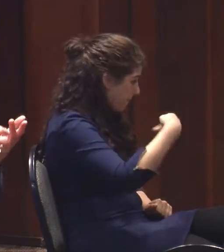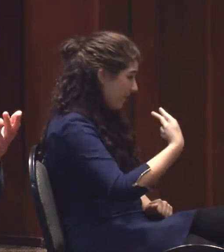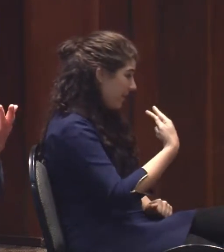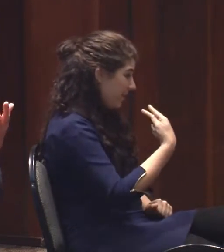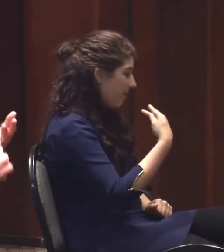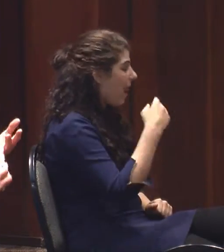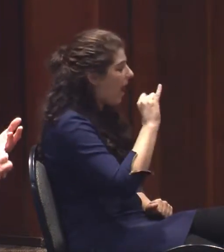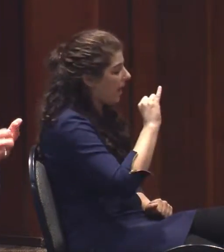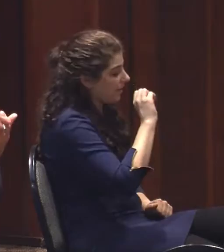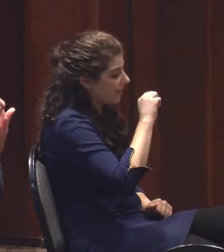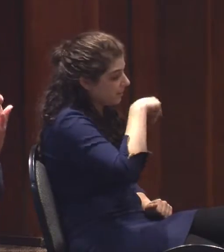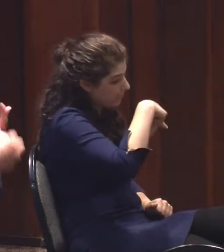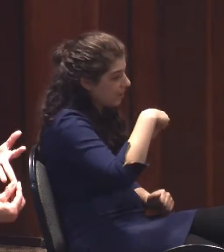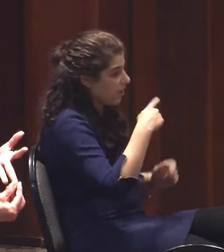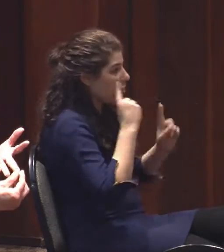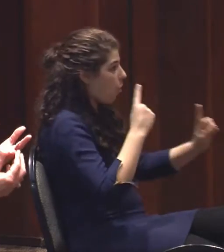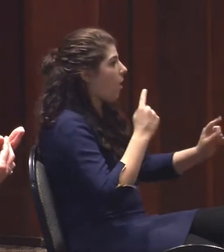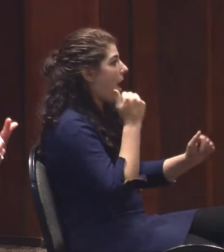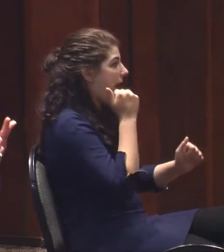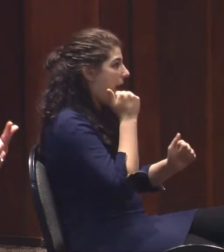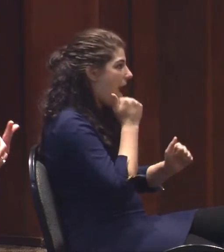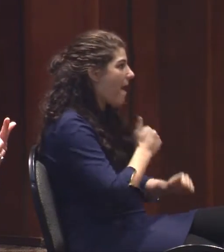all day every day every time.